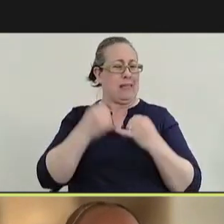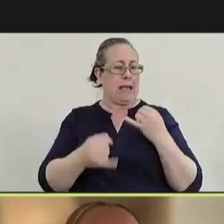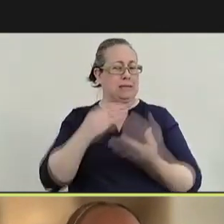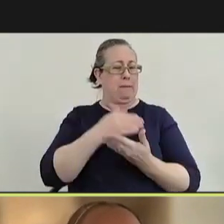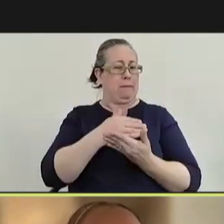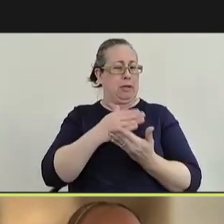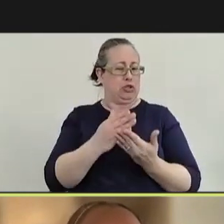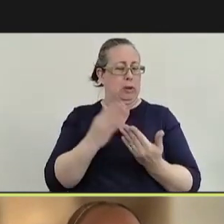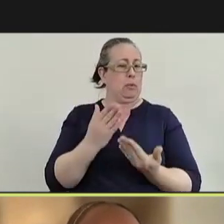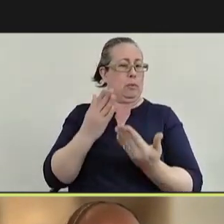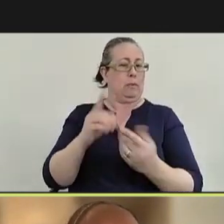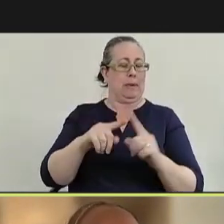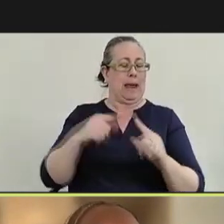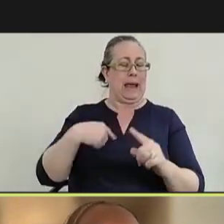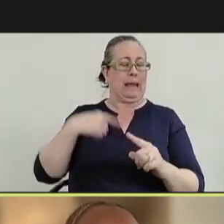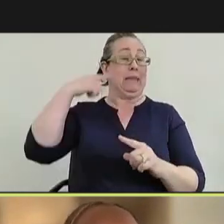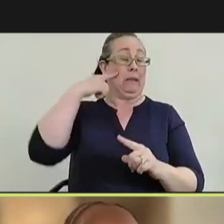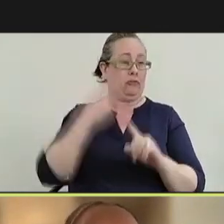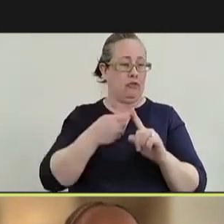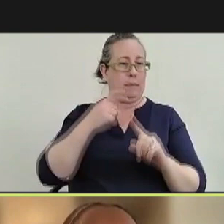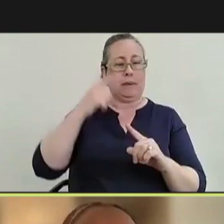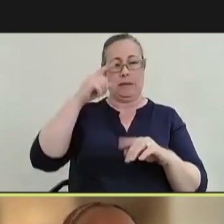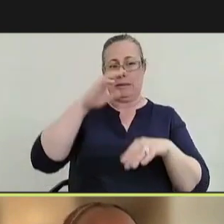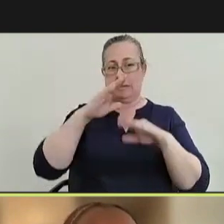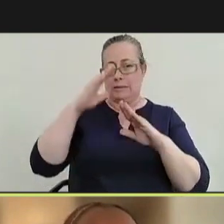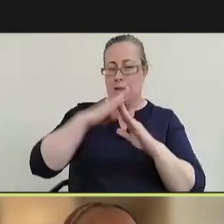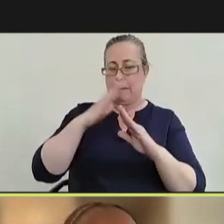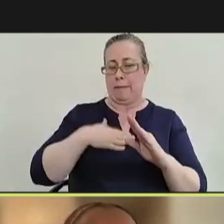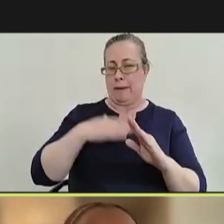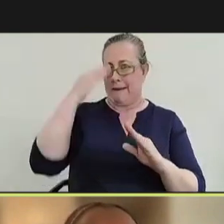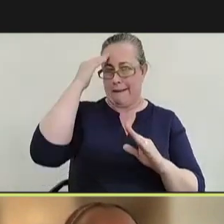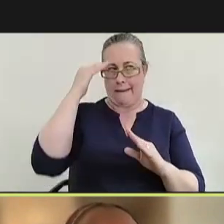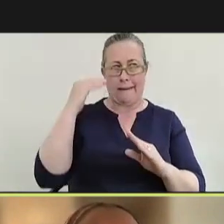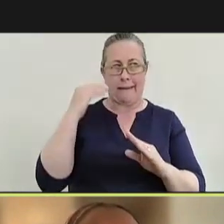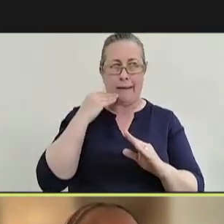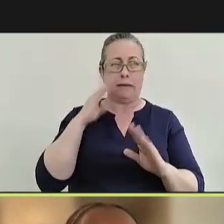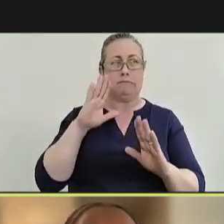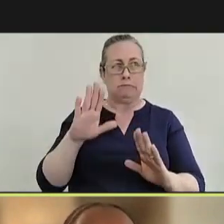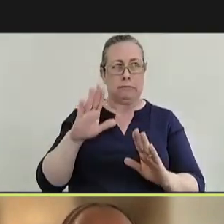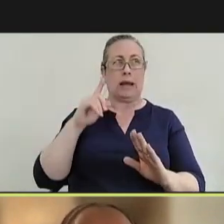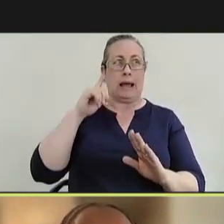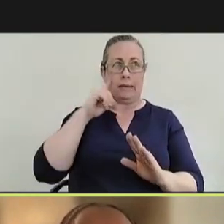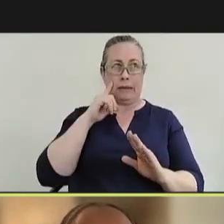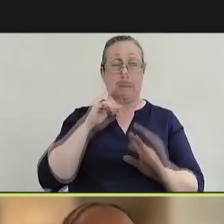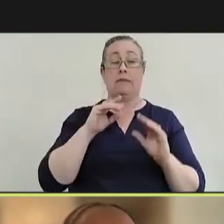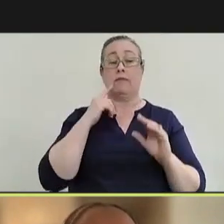I think that's what it was. But it would be for the uninsured population only. And in terms of